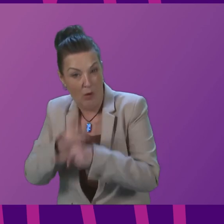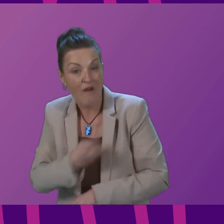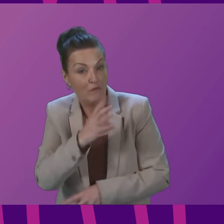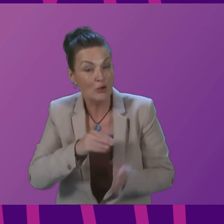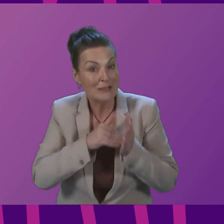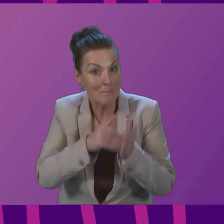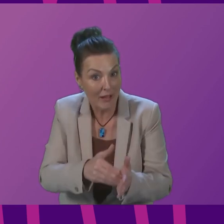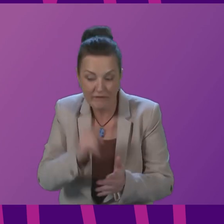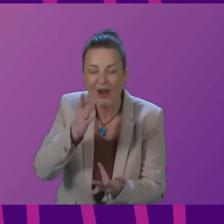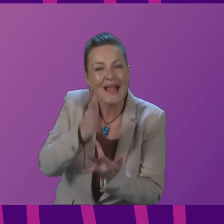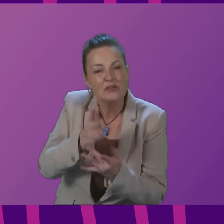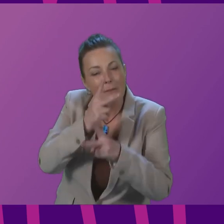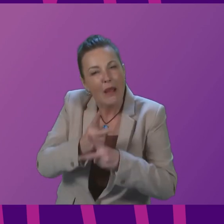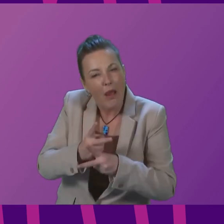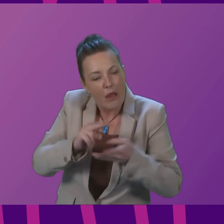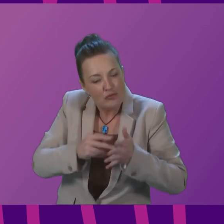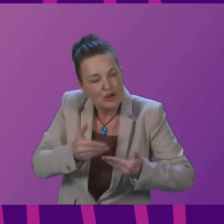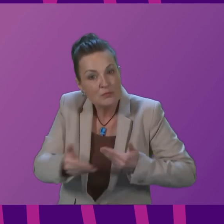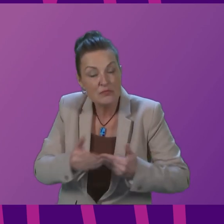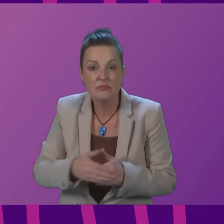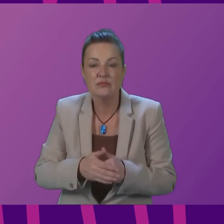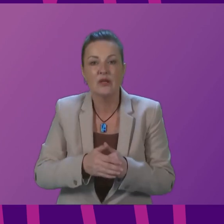and £20 million to enhance multidisciplinary teams.